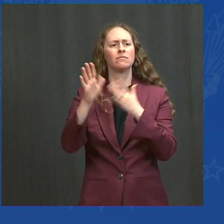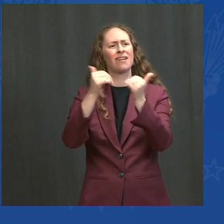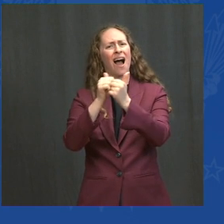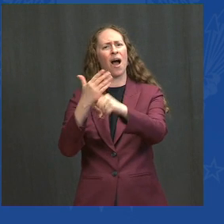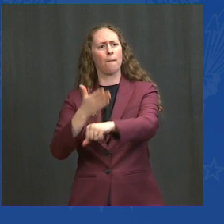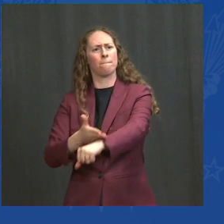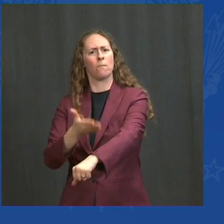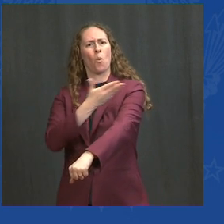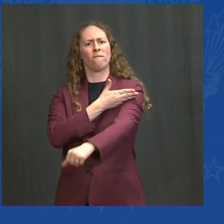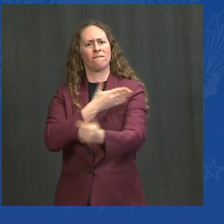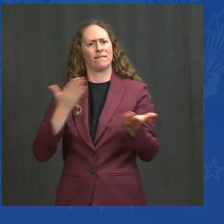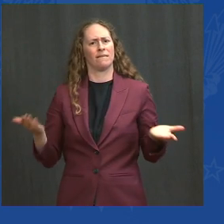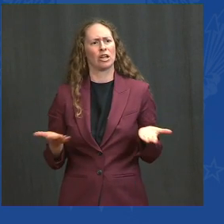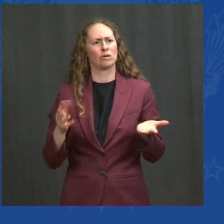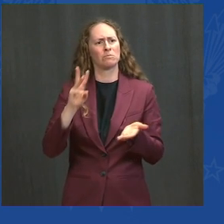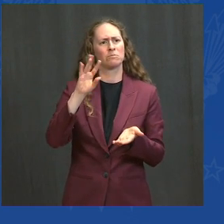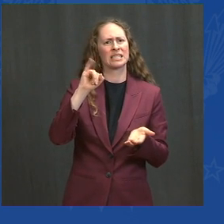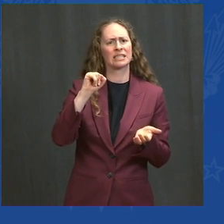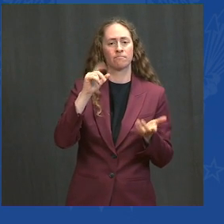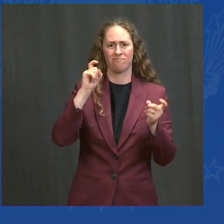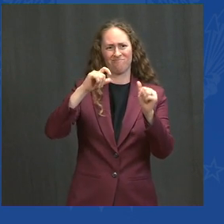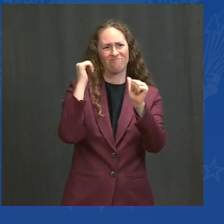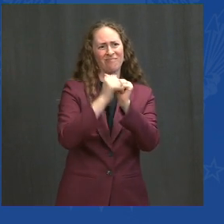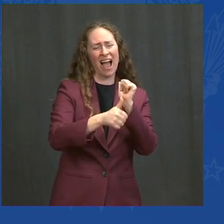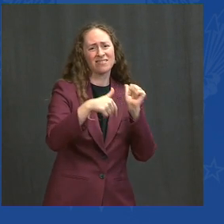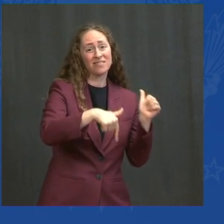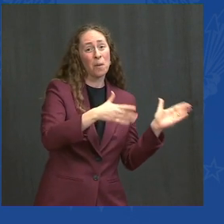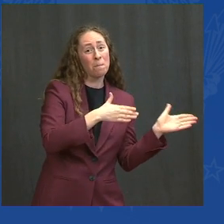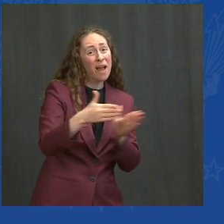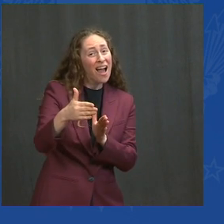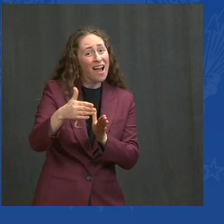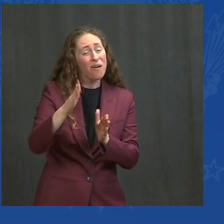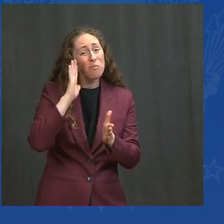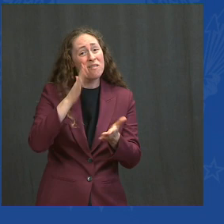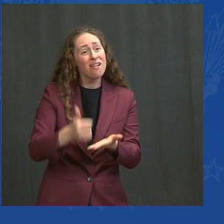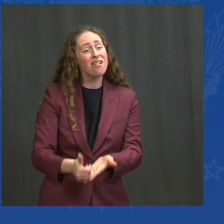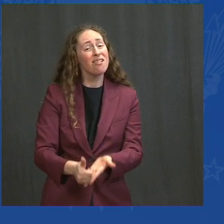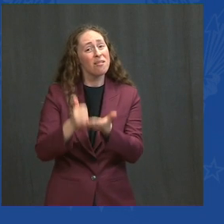You know, we know that exposure to lead in drinking water can trigger a number of serious problems.